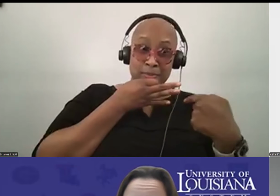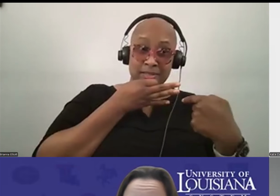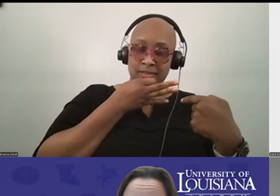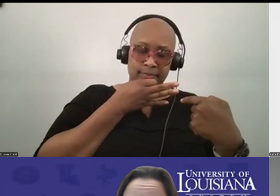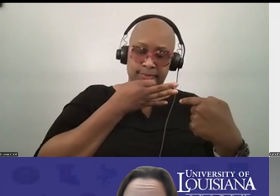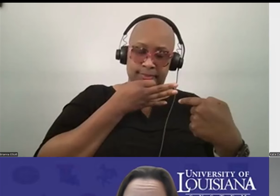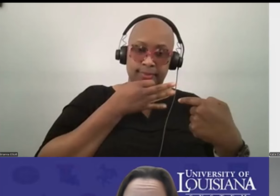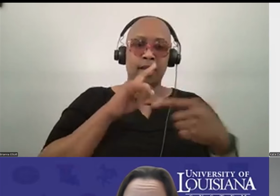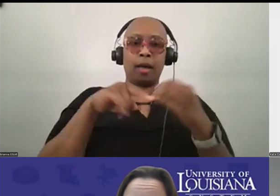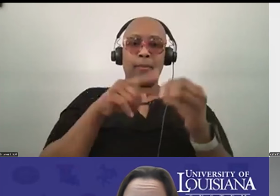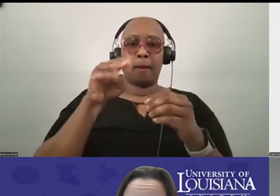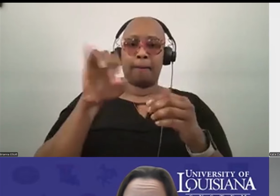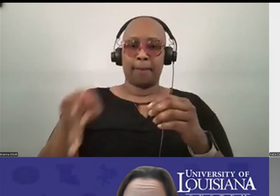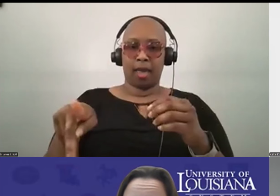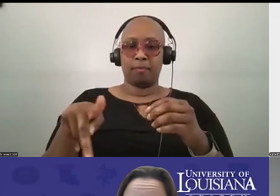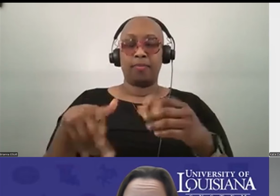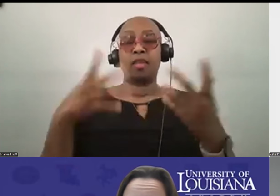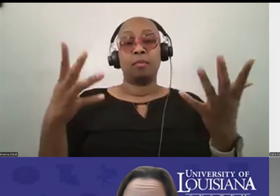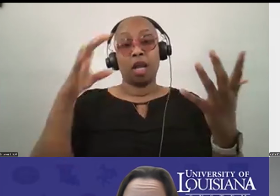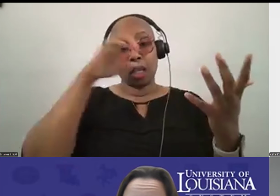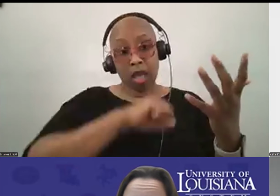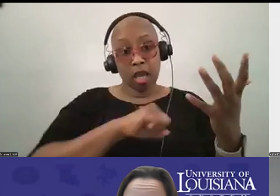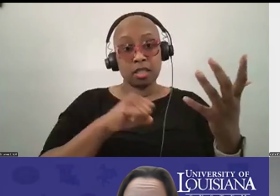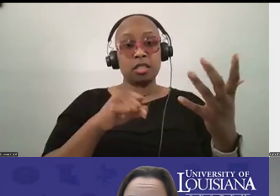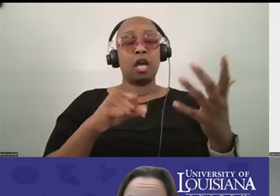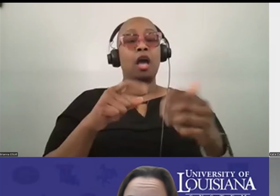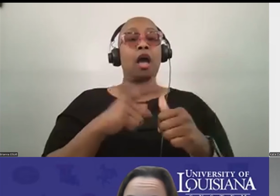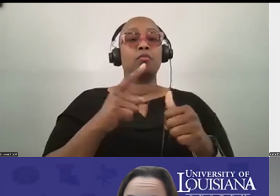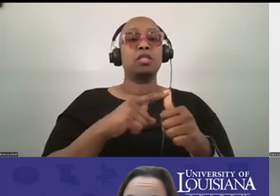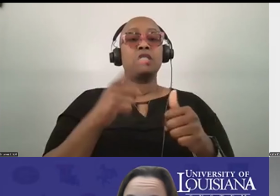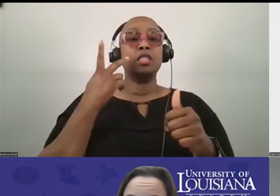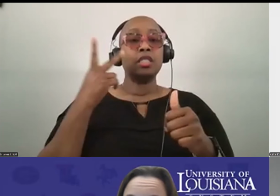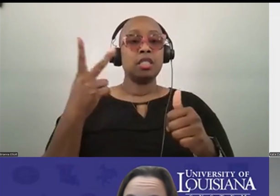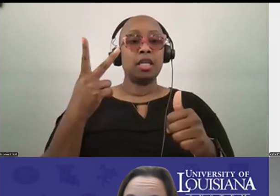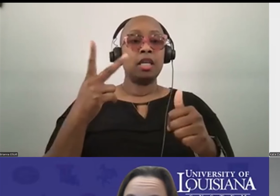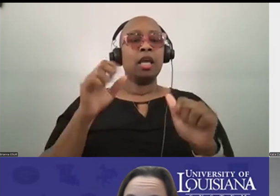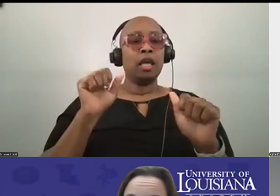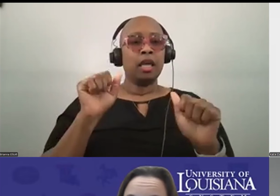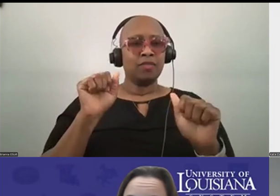probably go about that, I would one see if there's a way to make some sort of HTML accessible version